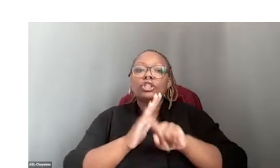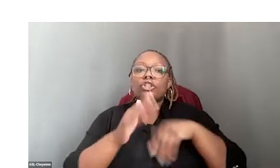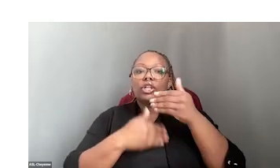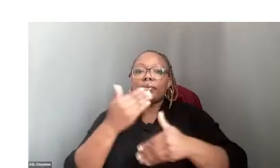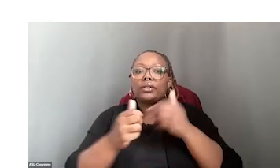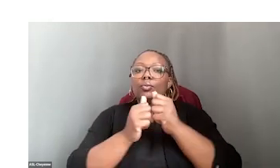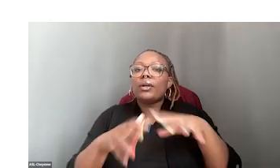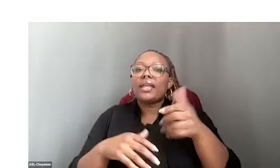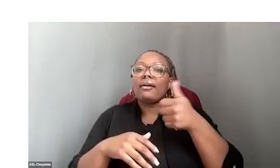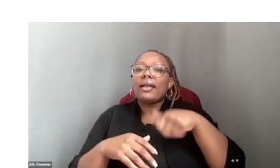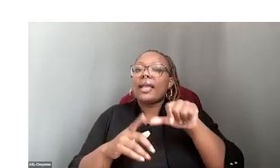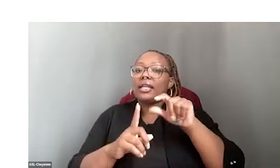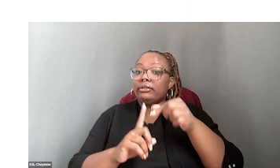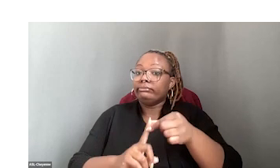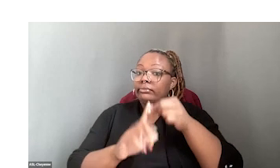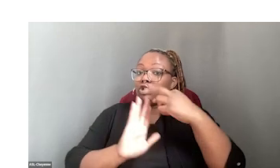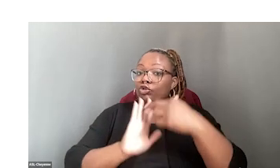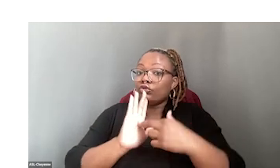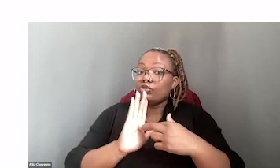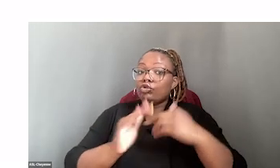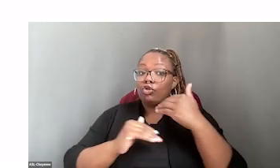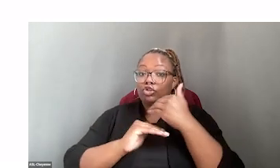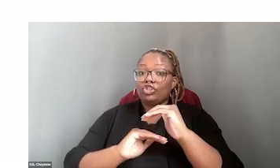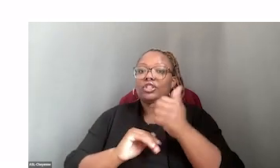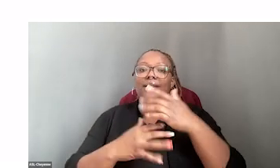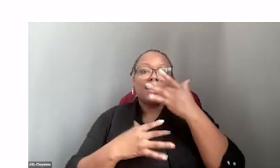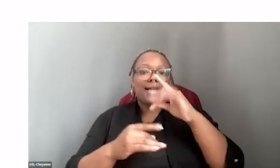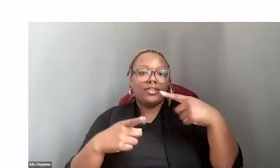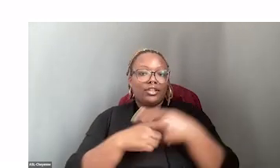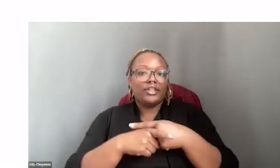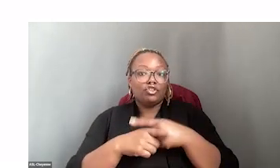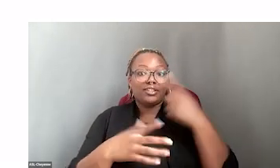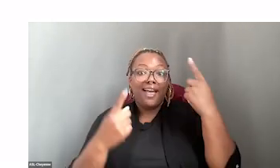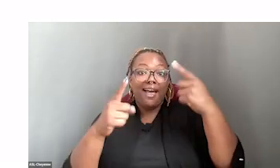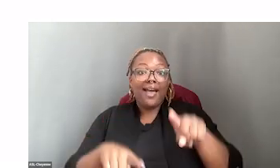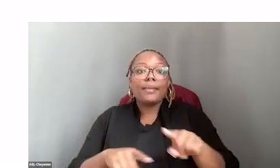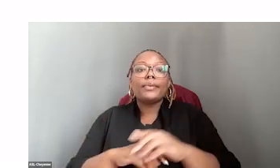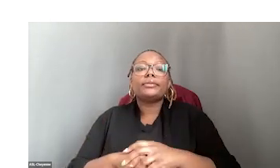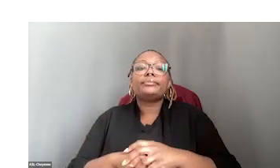when a conflict of interest exists; finding determination of the PI or co-PI has found --